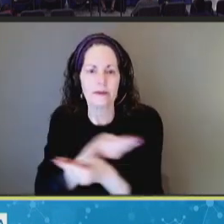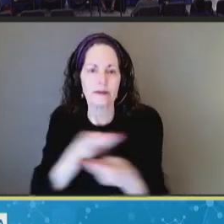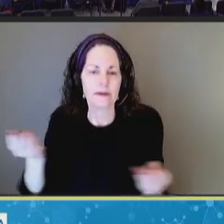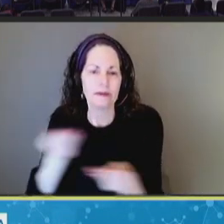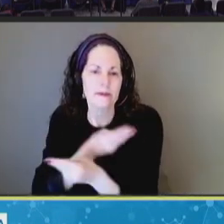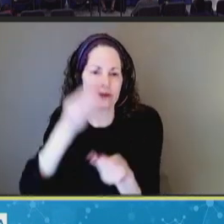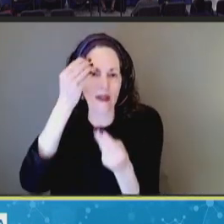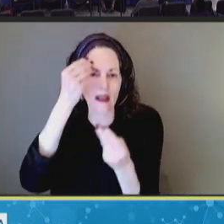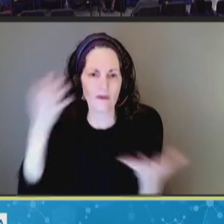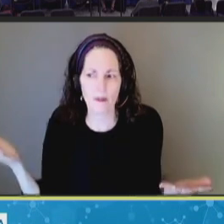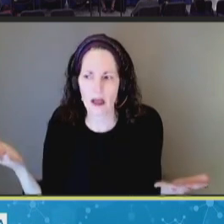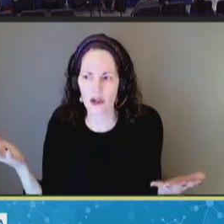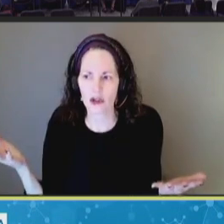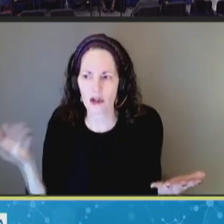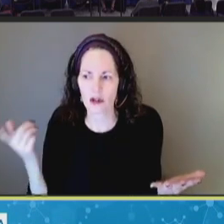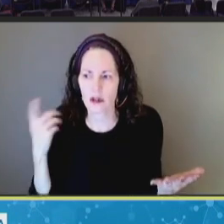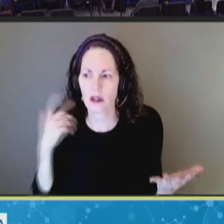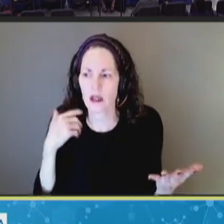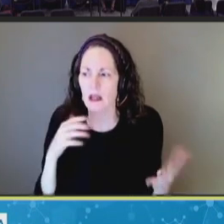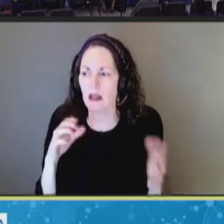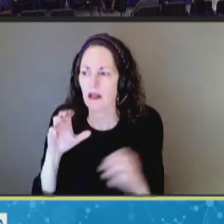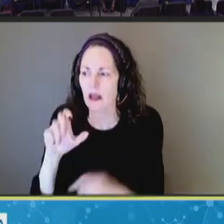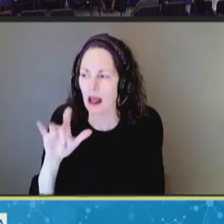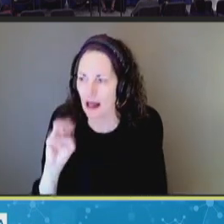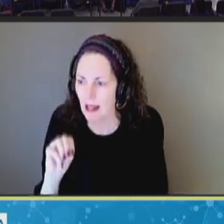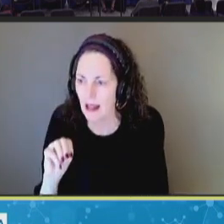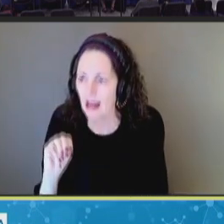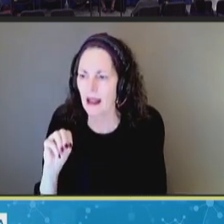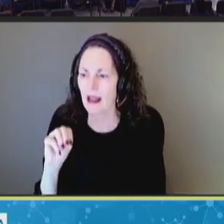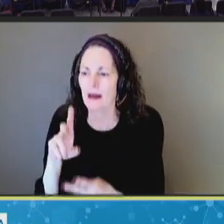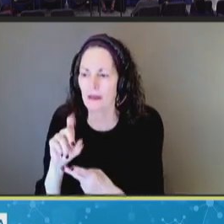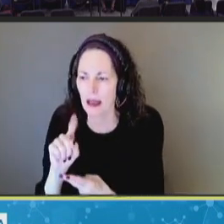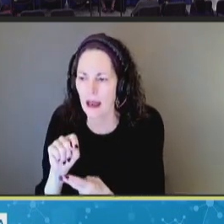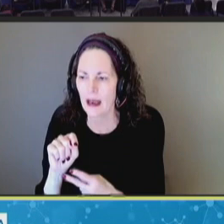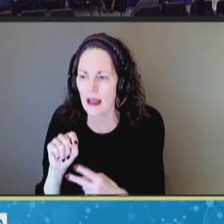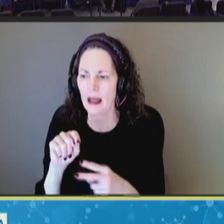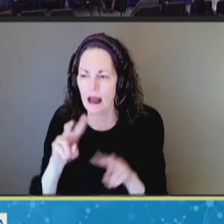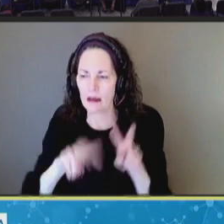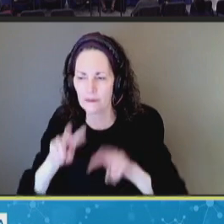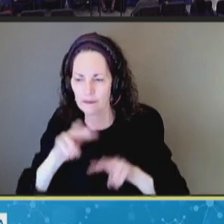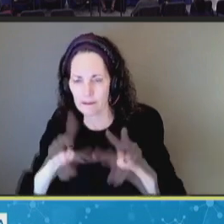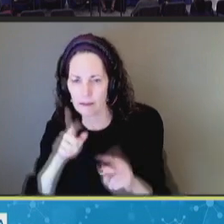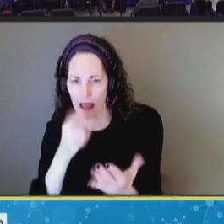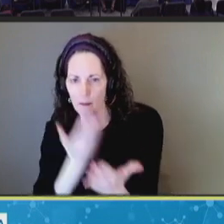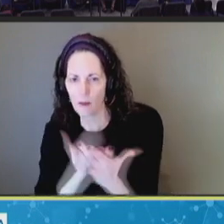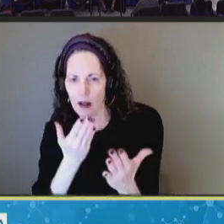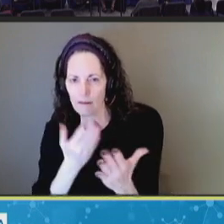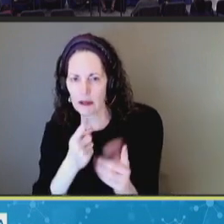validate, aggregate, and analyze the linked vaccination and claims data per FDA protocols. So,